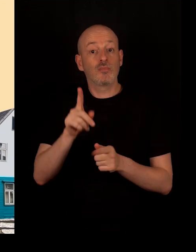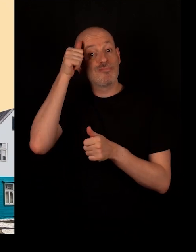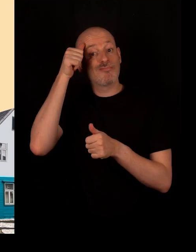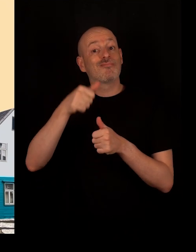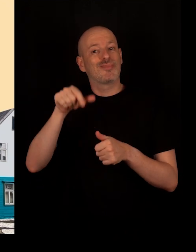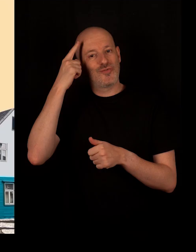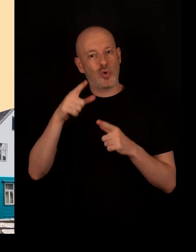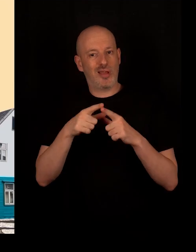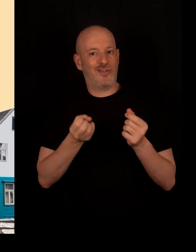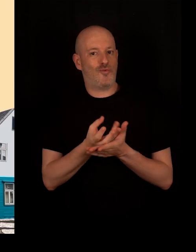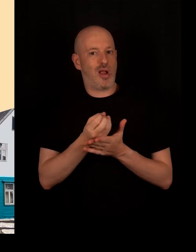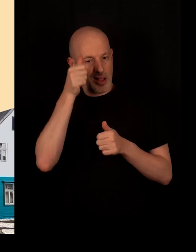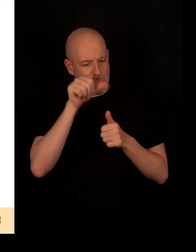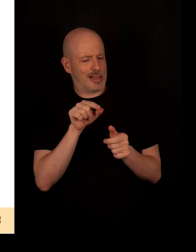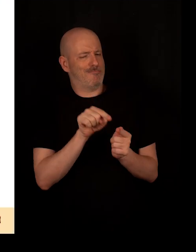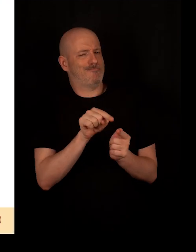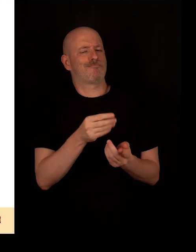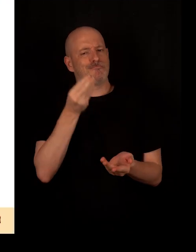Reminders for the info cards.